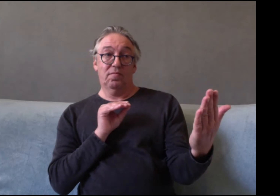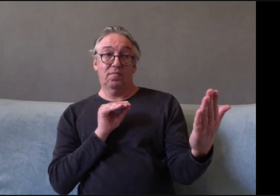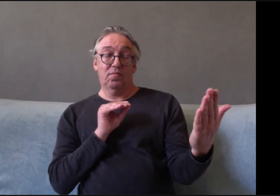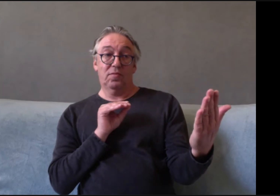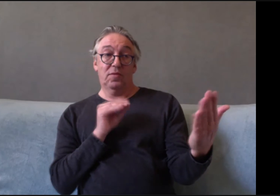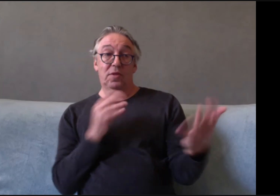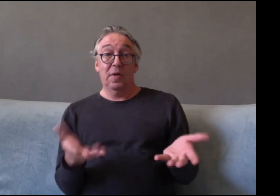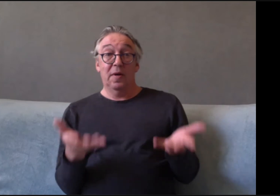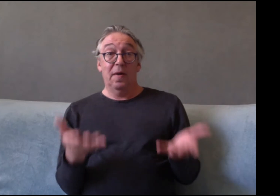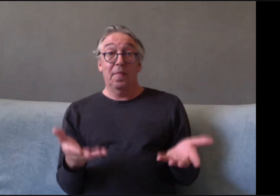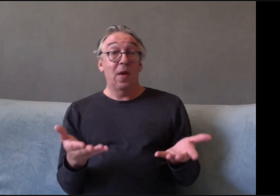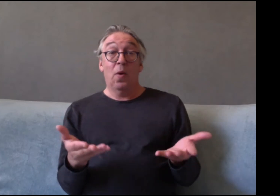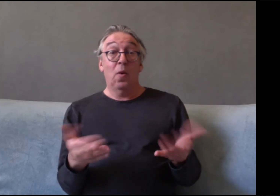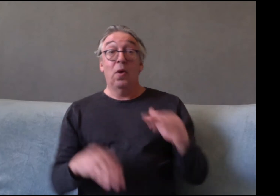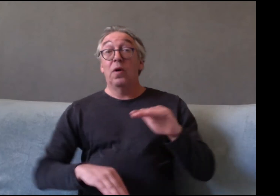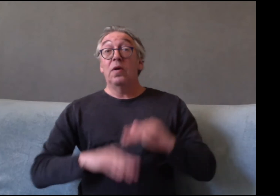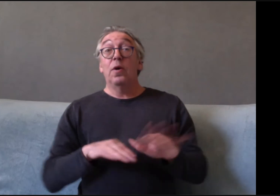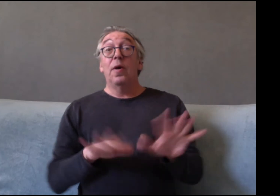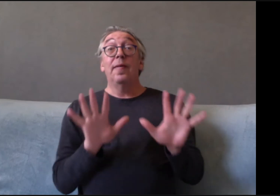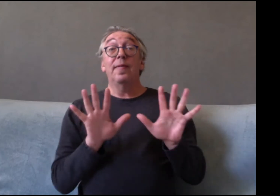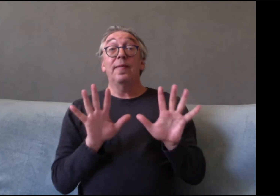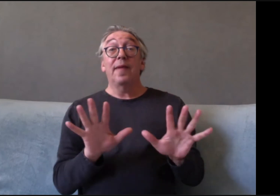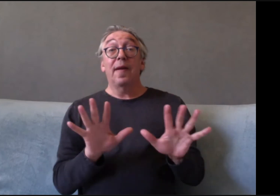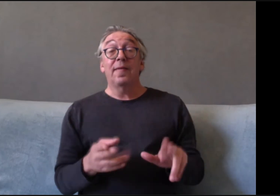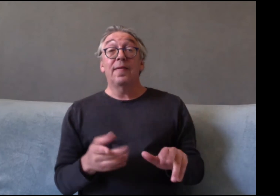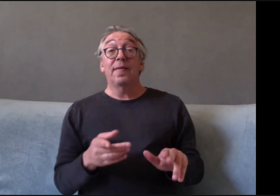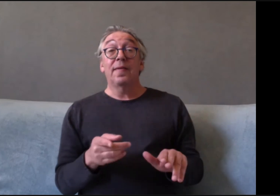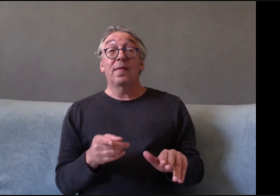they have made some action in this field.